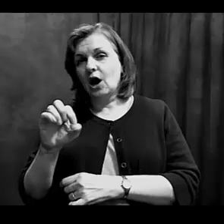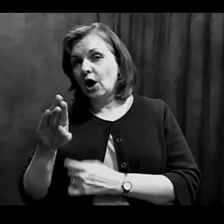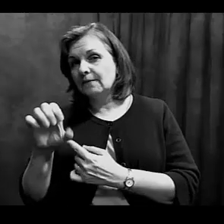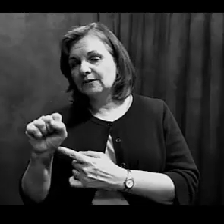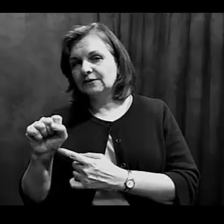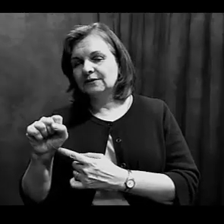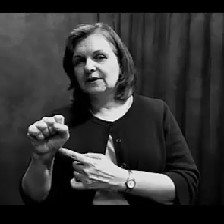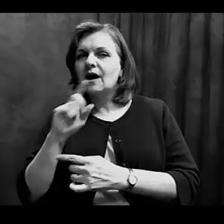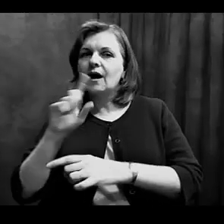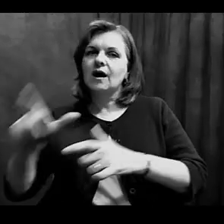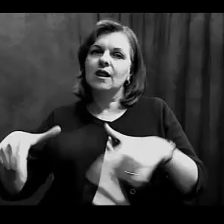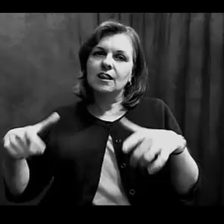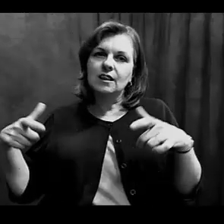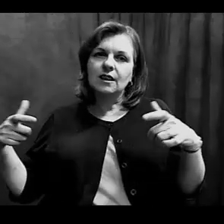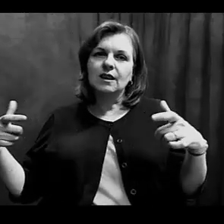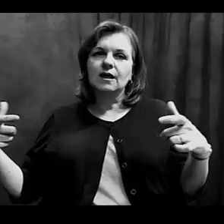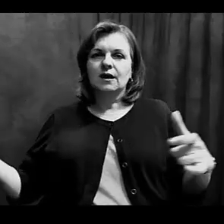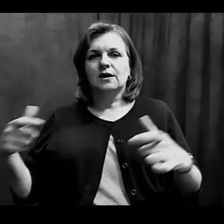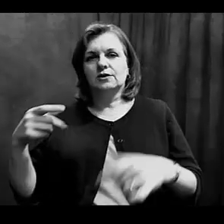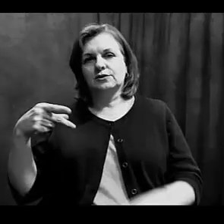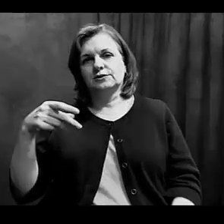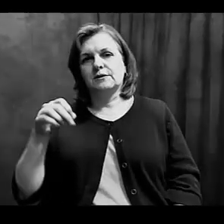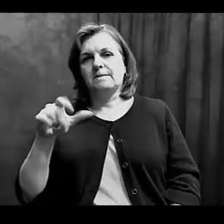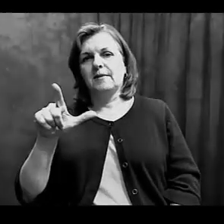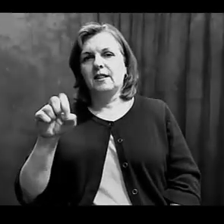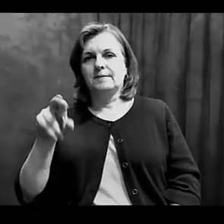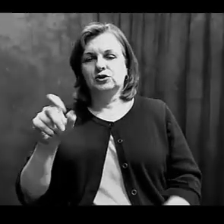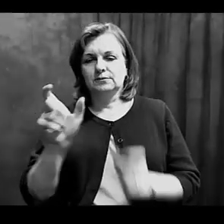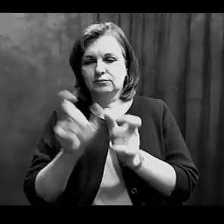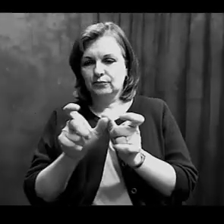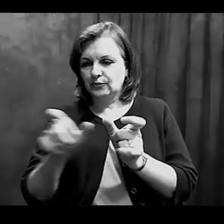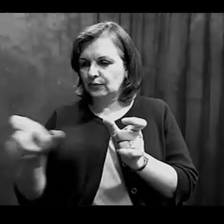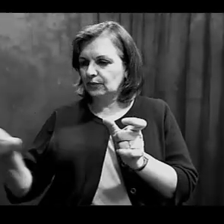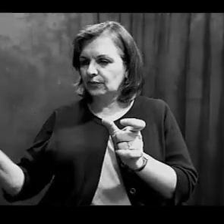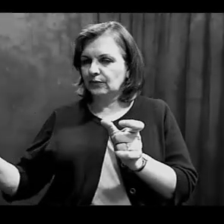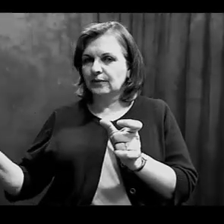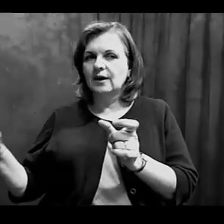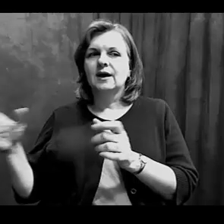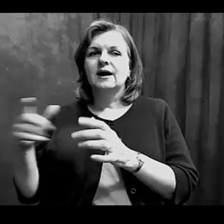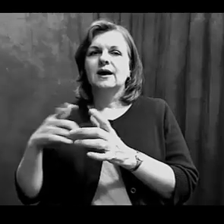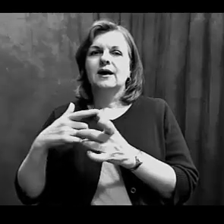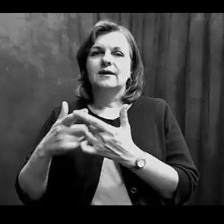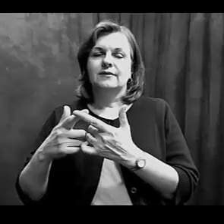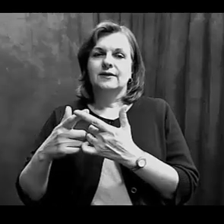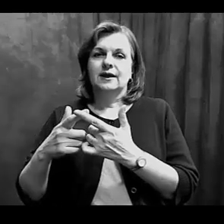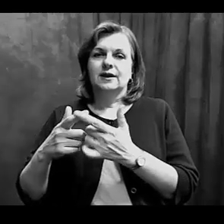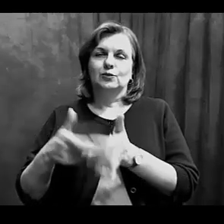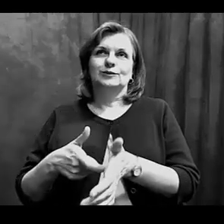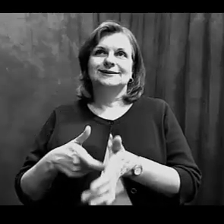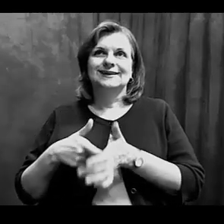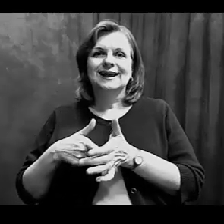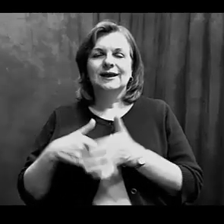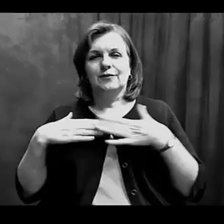complex carbohydrates and the other hand we look at being very large polymer's